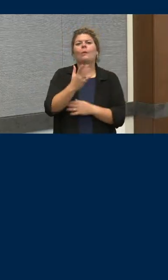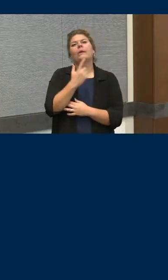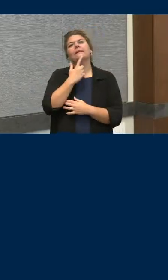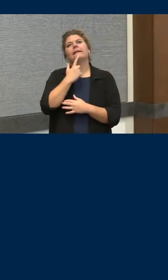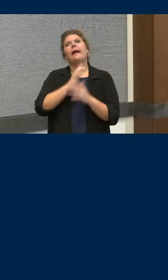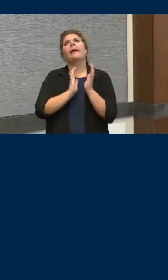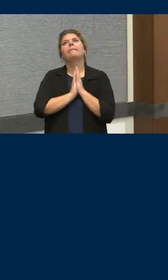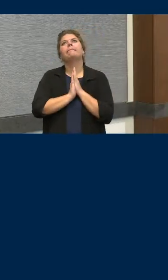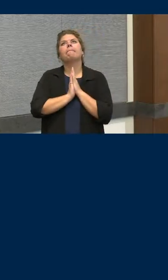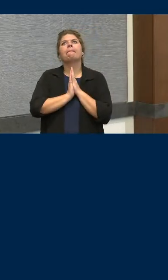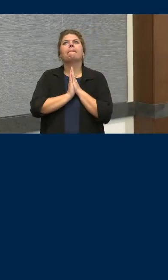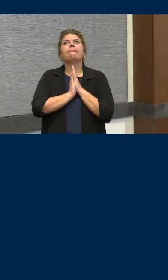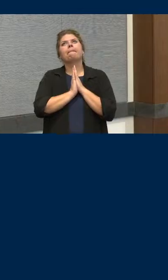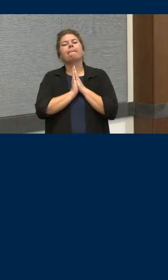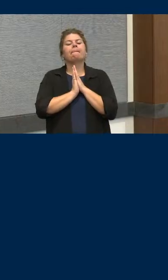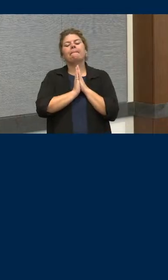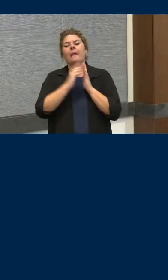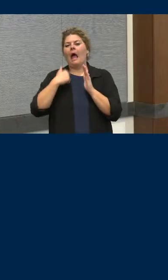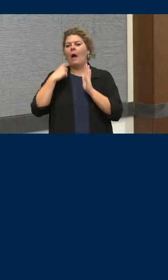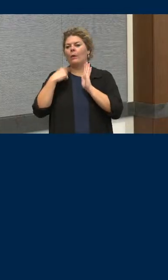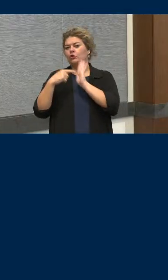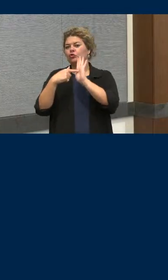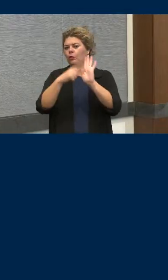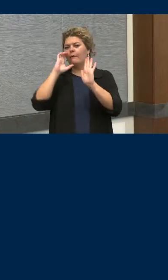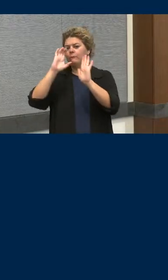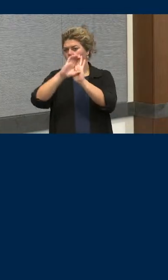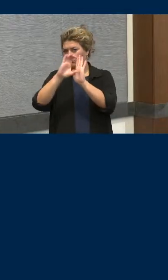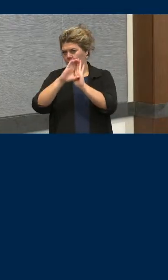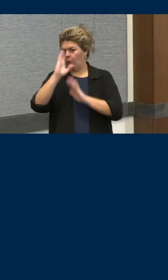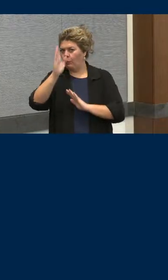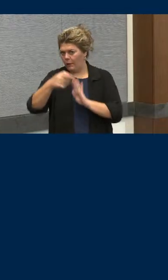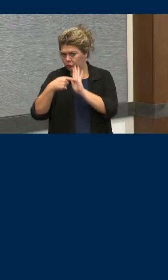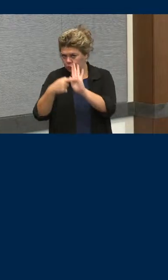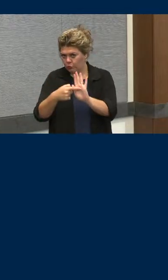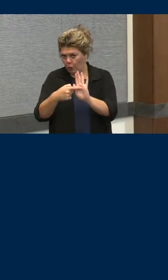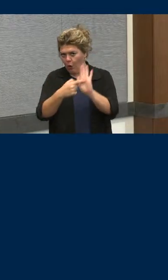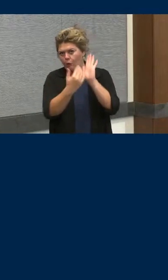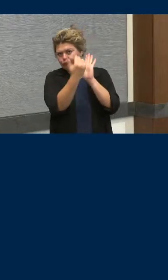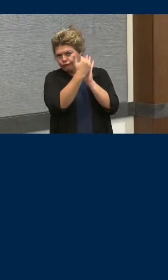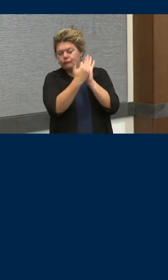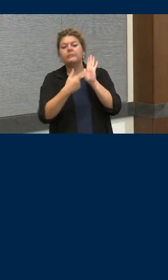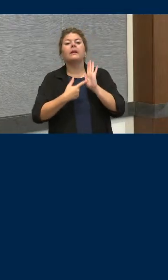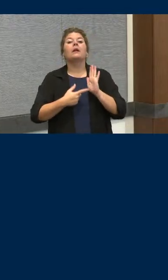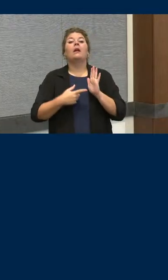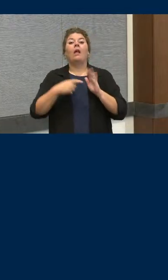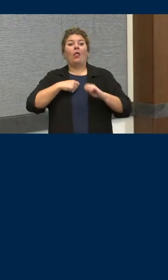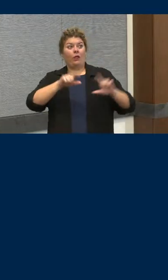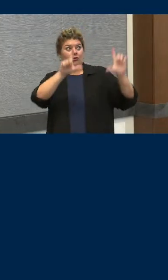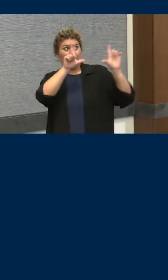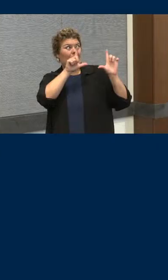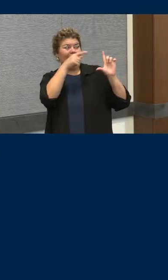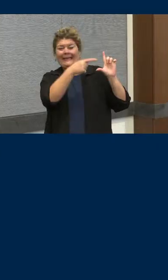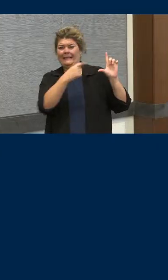showing some photographs. And the screen here does not work